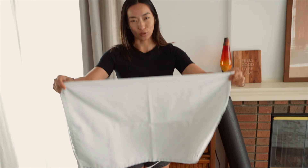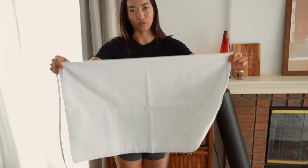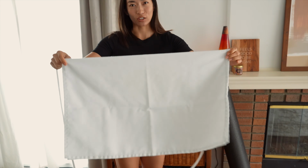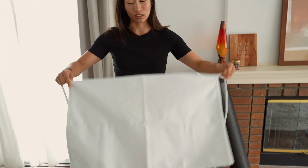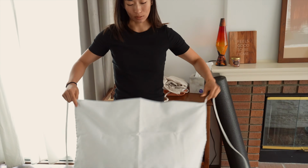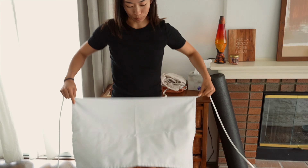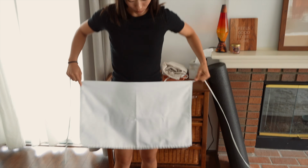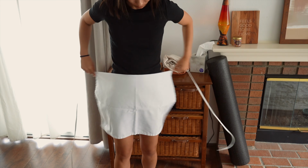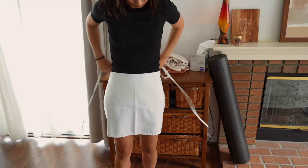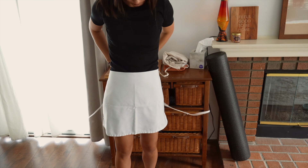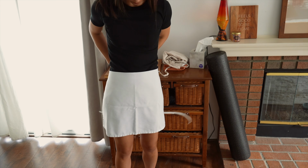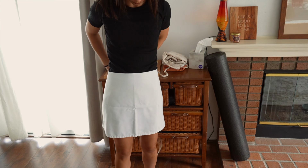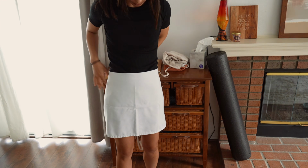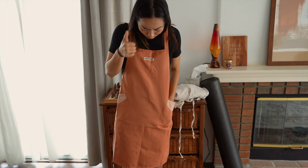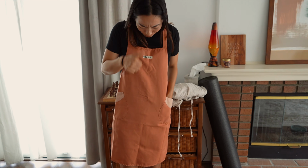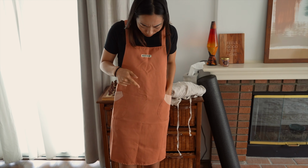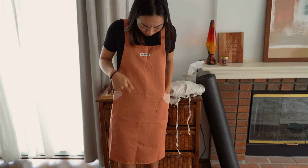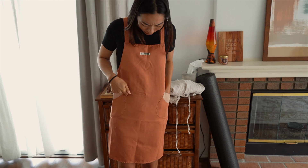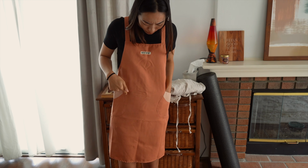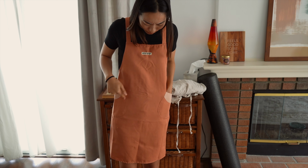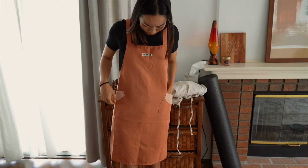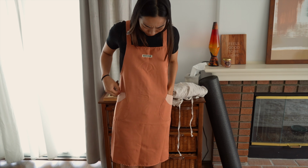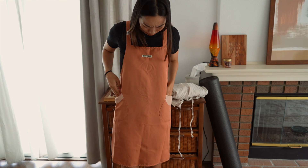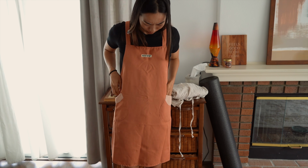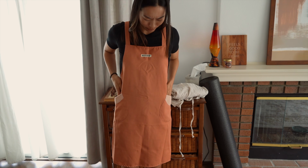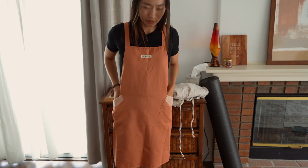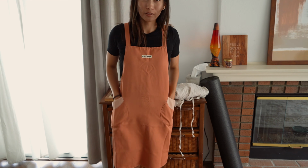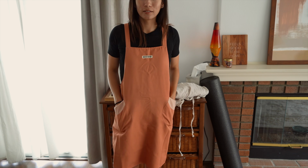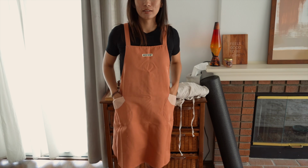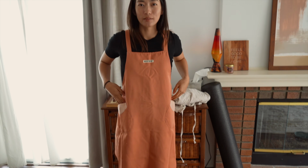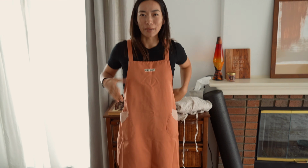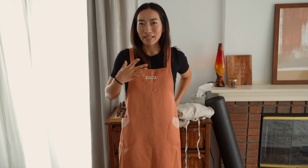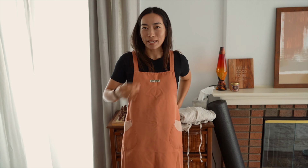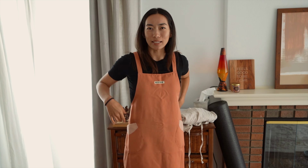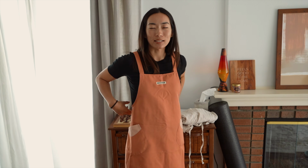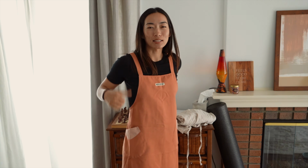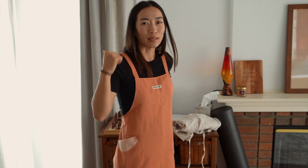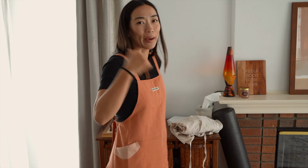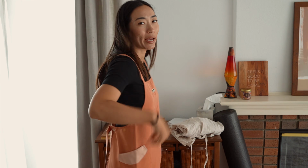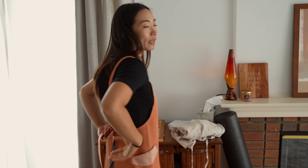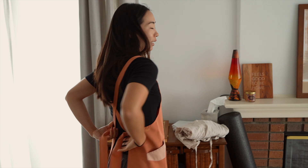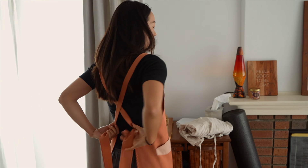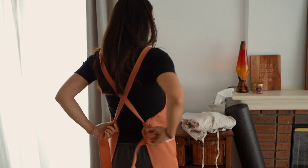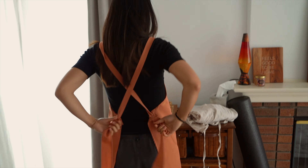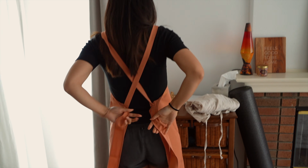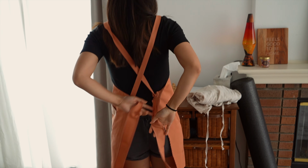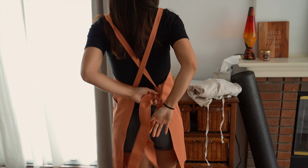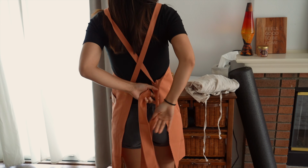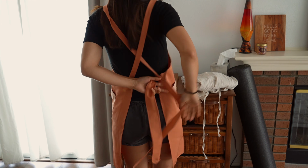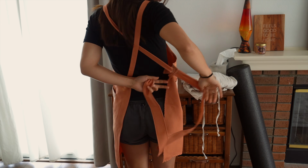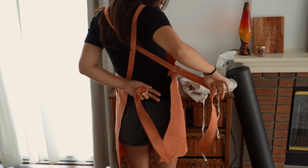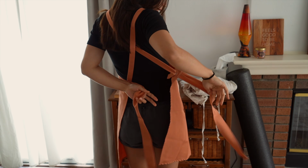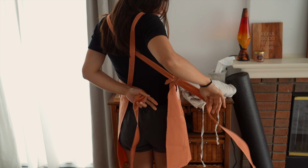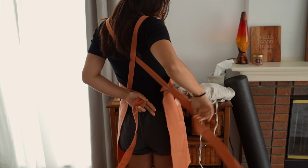very simple I remember this one I like it cause in the back